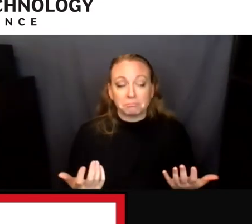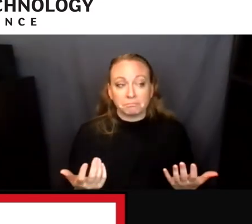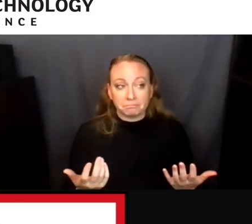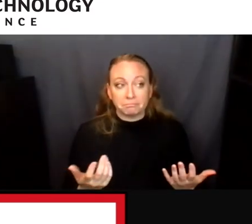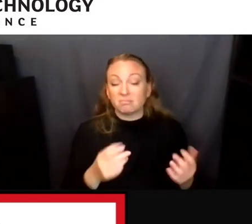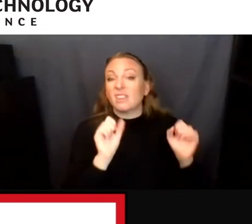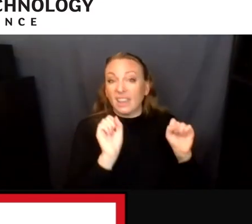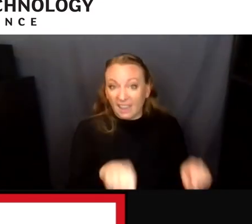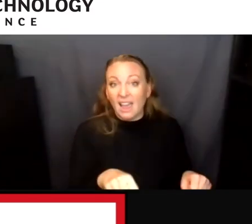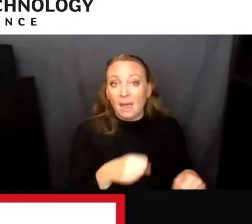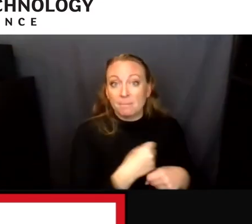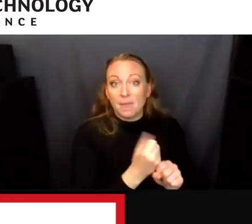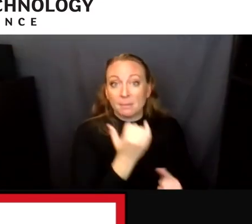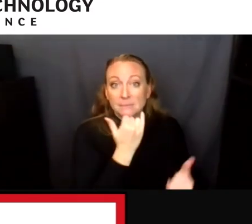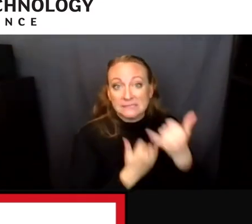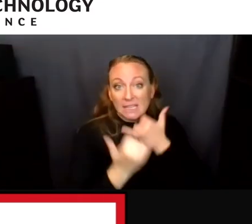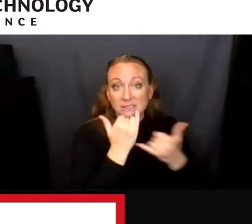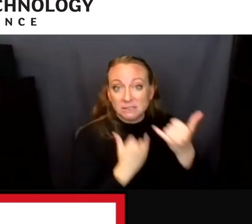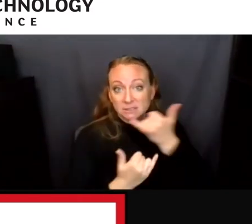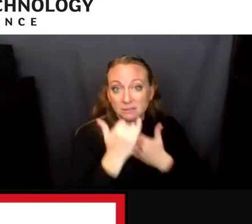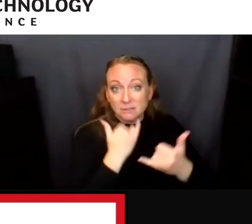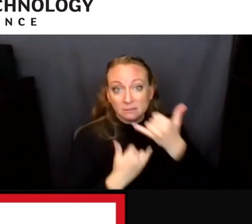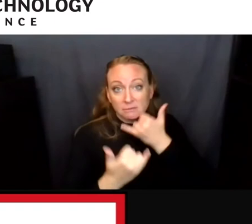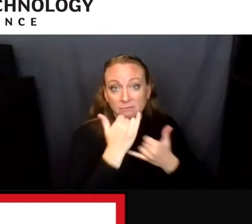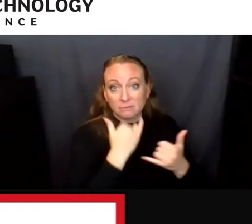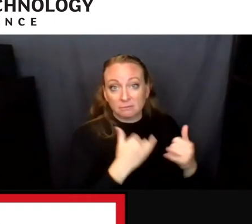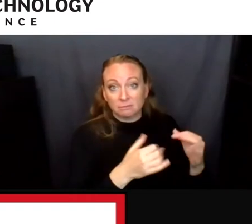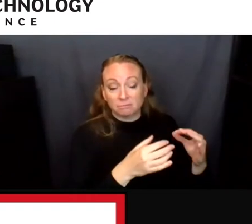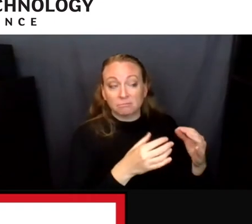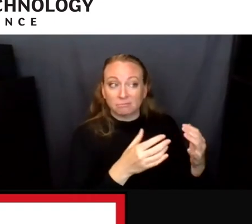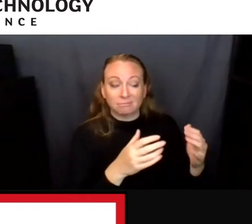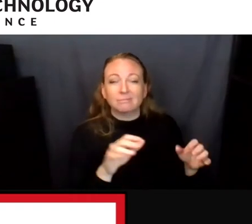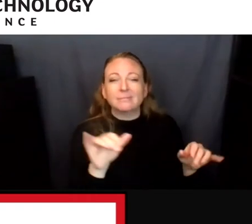as there was in regards to disabilities, epilepsy.